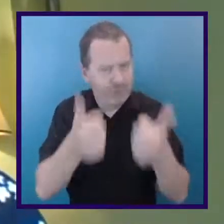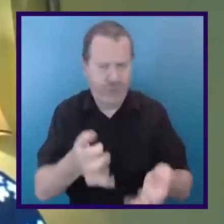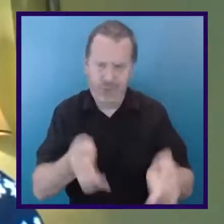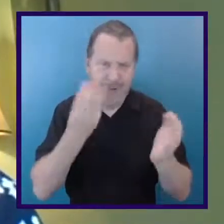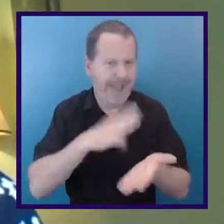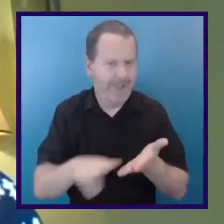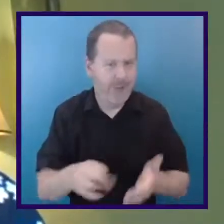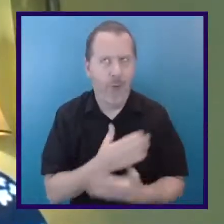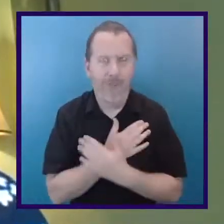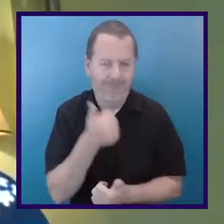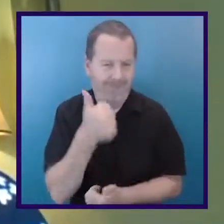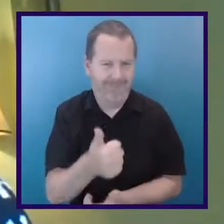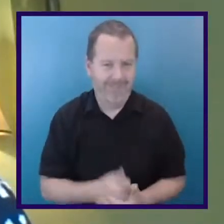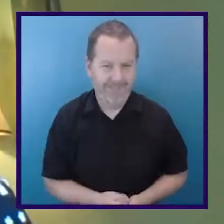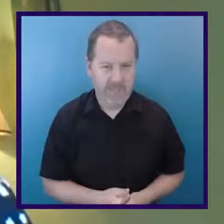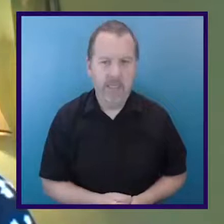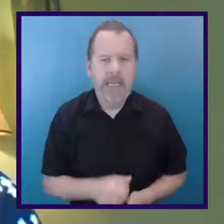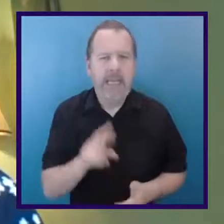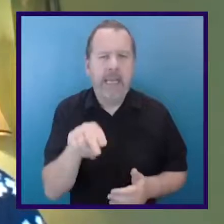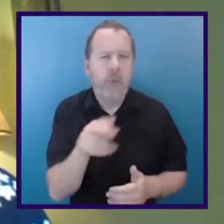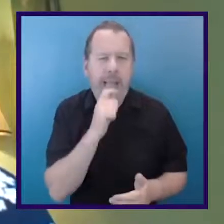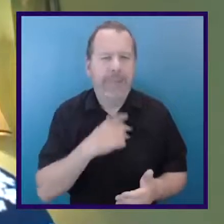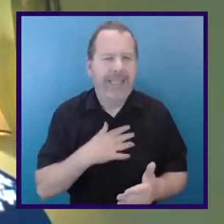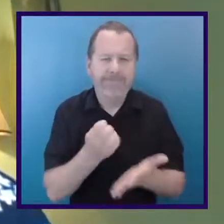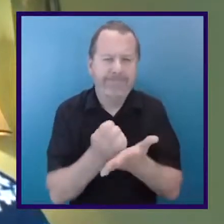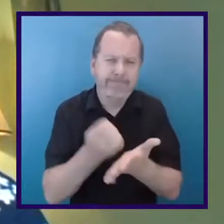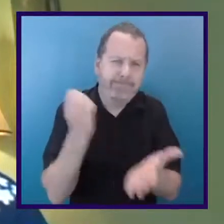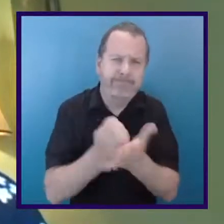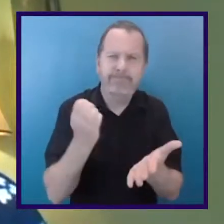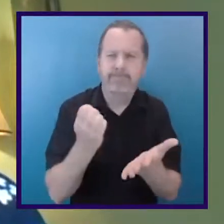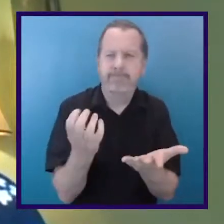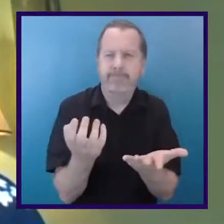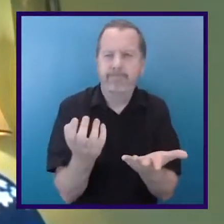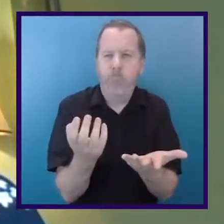That's the sort of message we like to hear. And that's fantastic, can you pin down what it is, Jude?